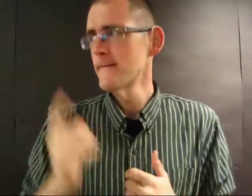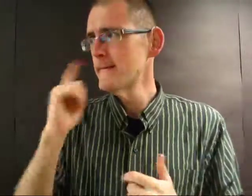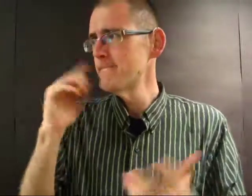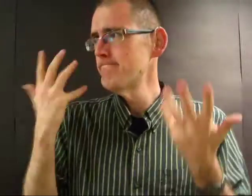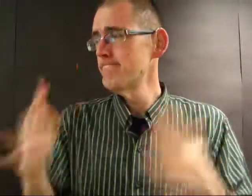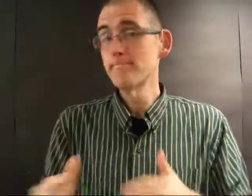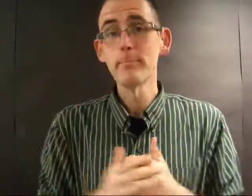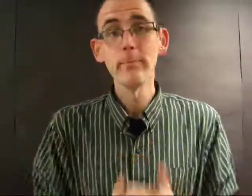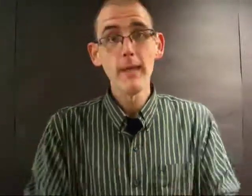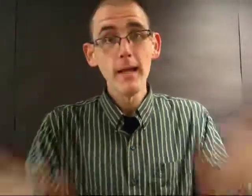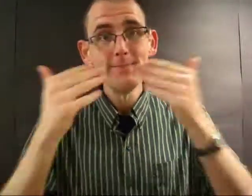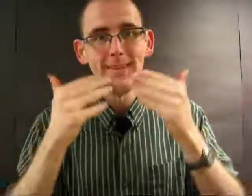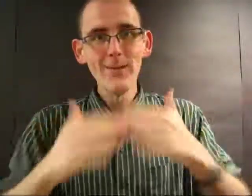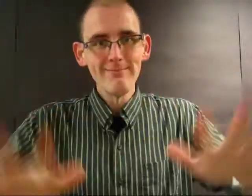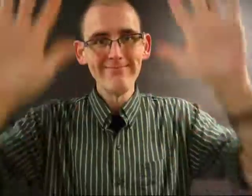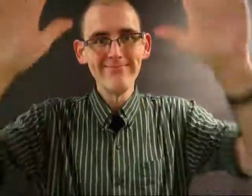That about covers it. So long and thanks!